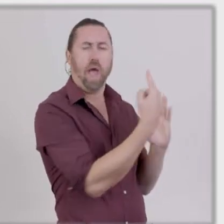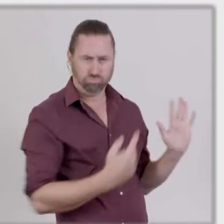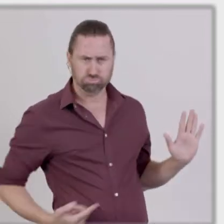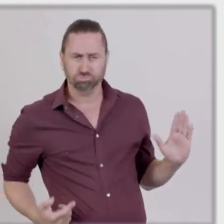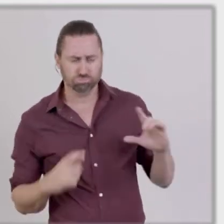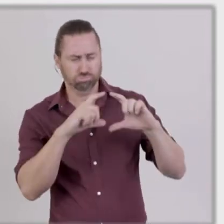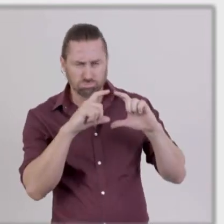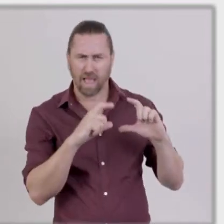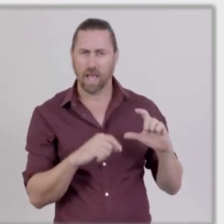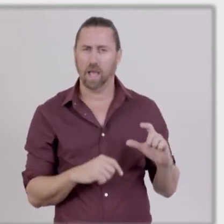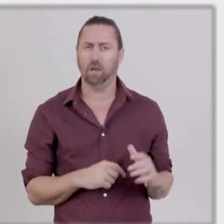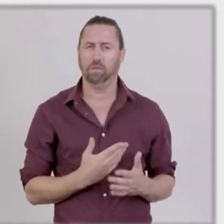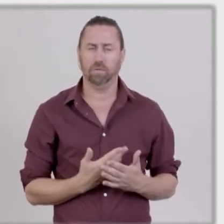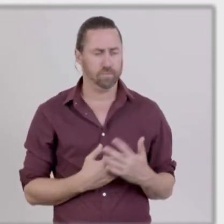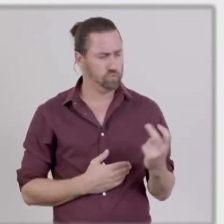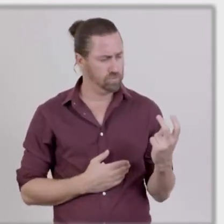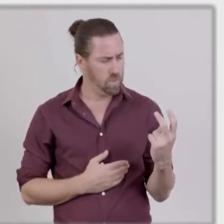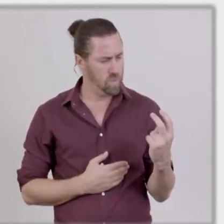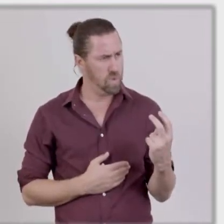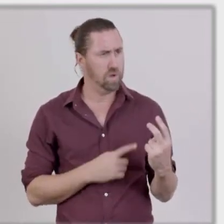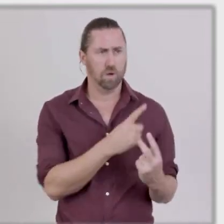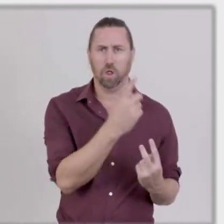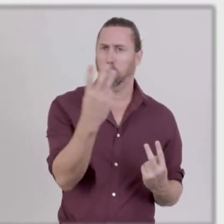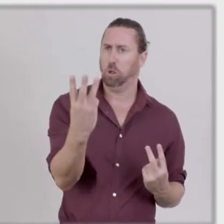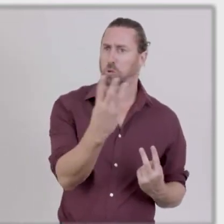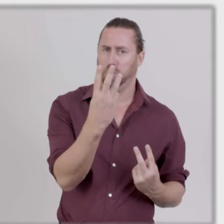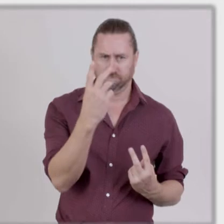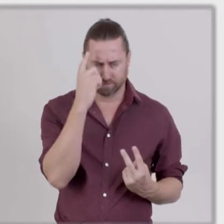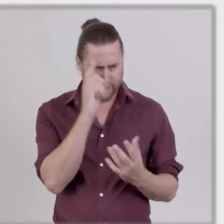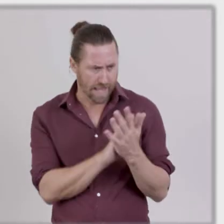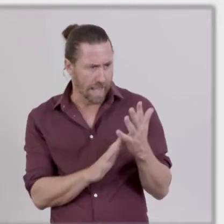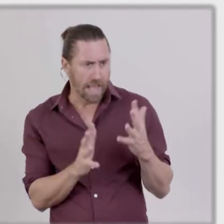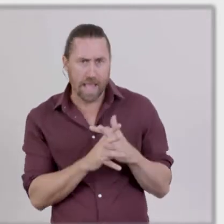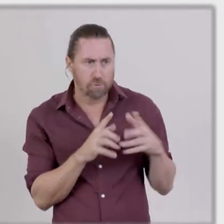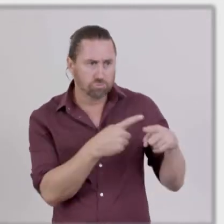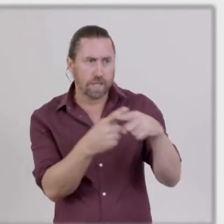but I have to share the remaining two sandwiches between the three boys.